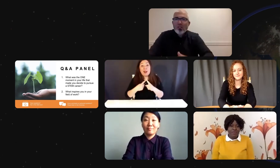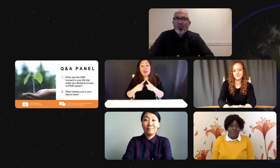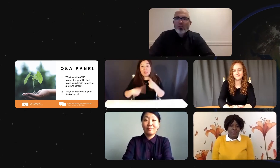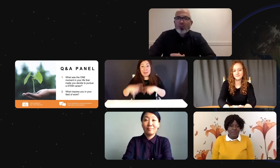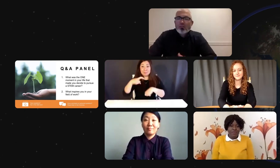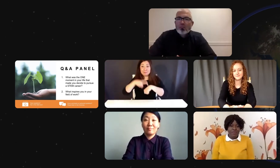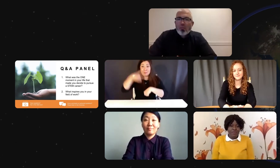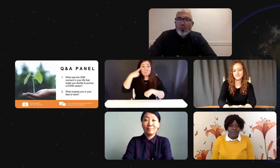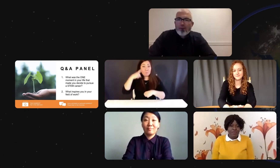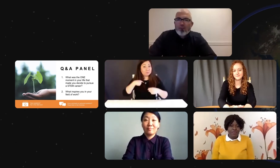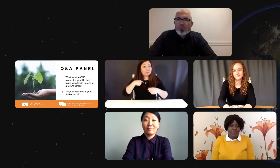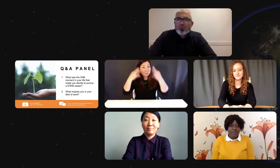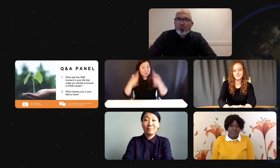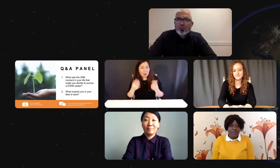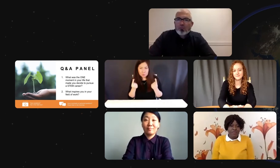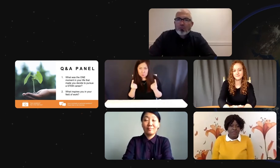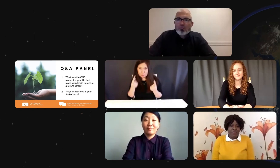That ties into science.